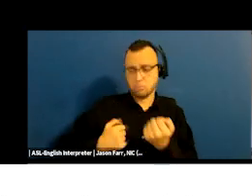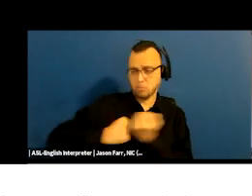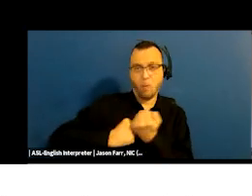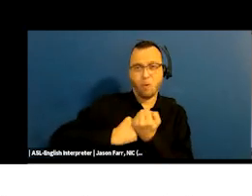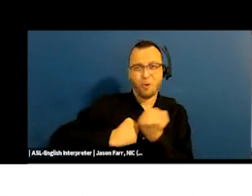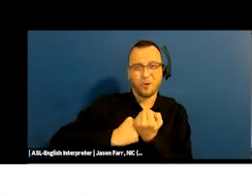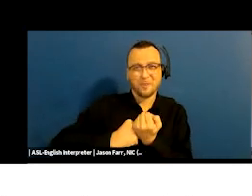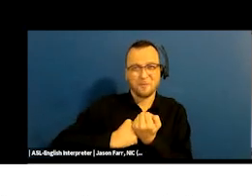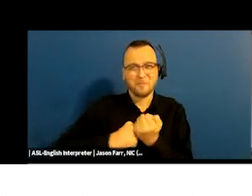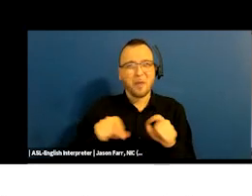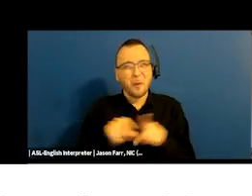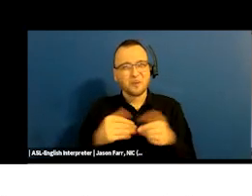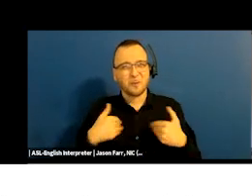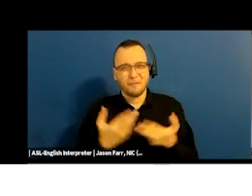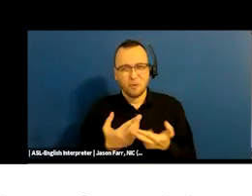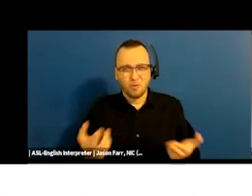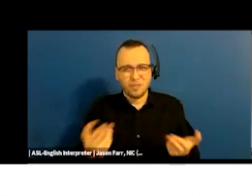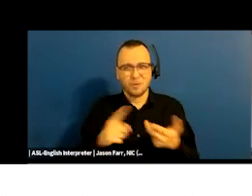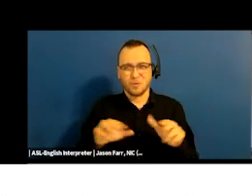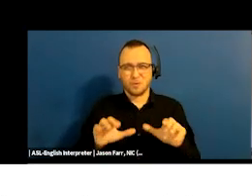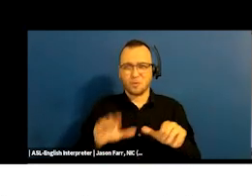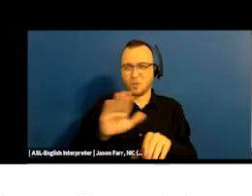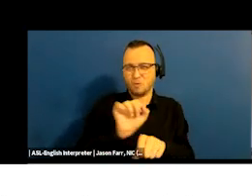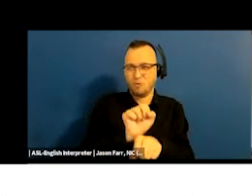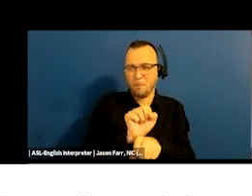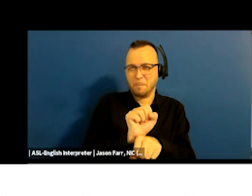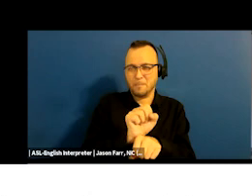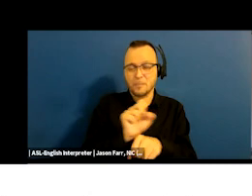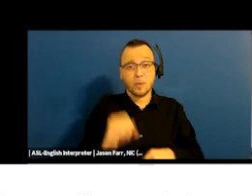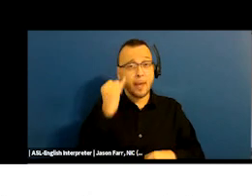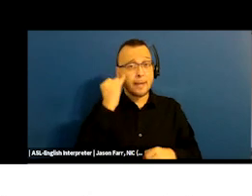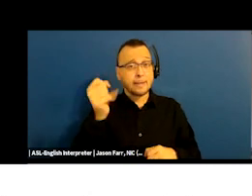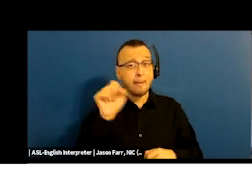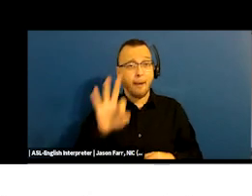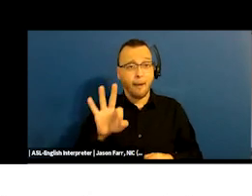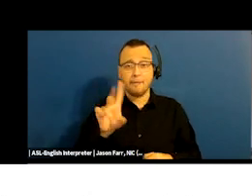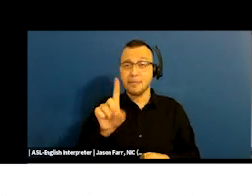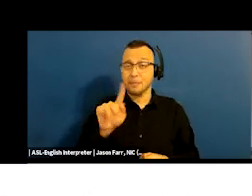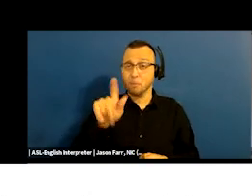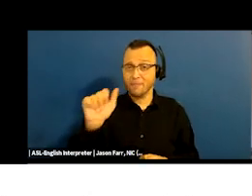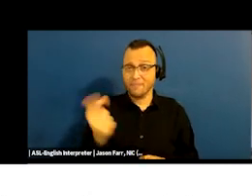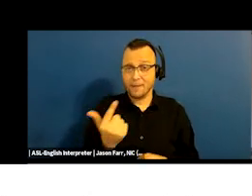being able to have voice and choice and feeling like your voice is heard and that it matters,